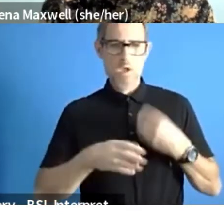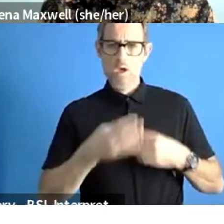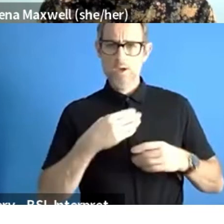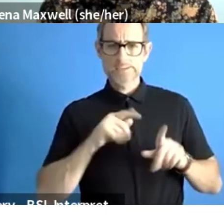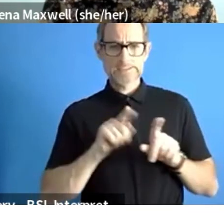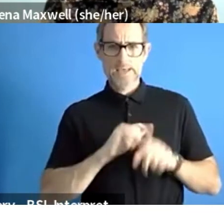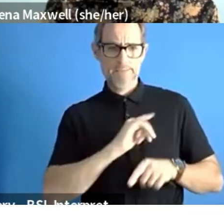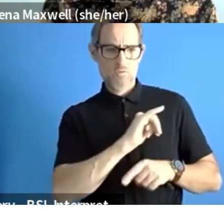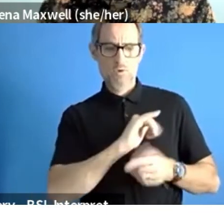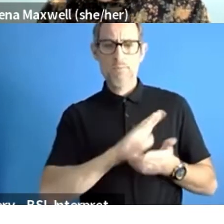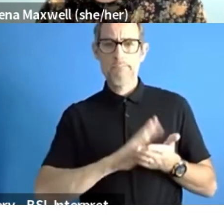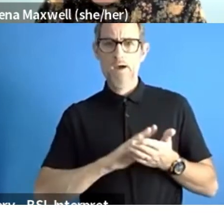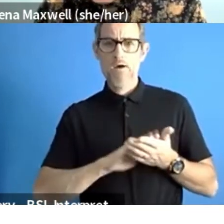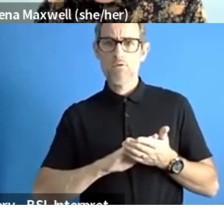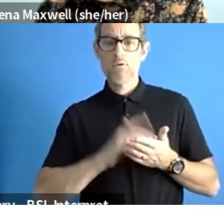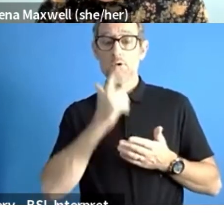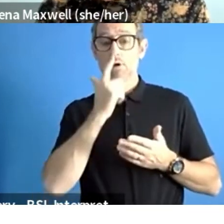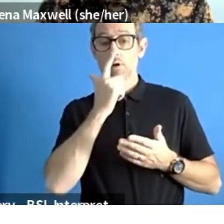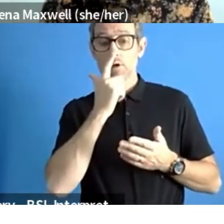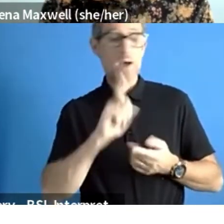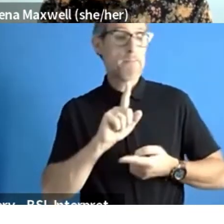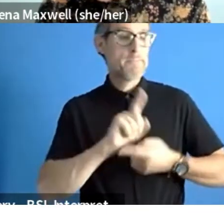You can pause at the beginning and ask